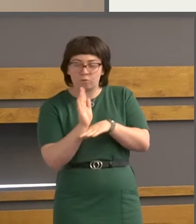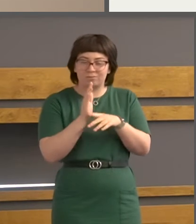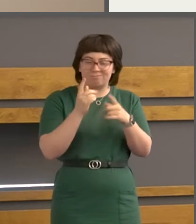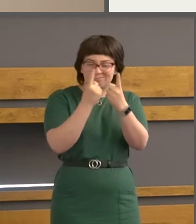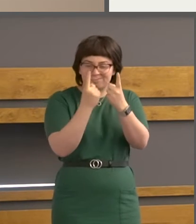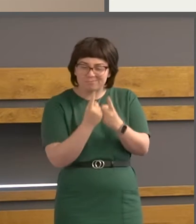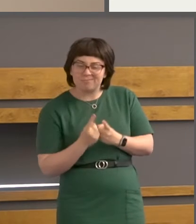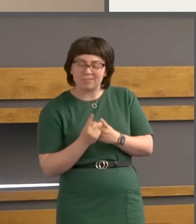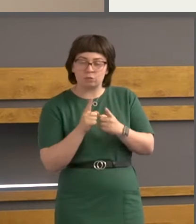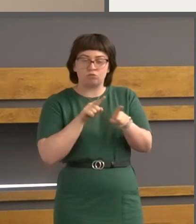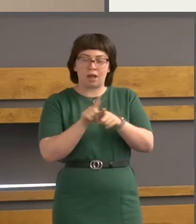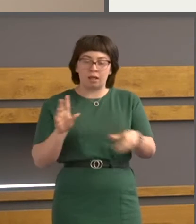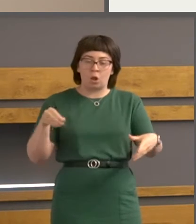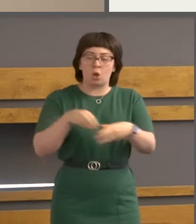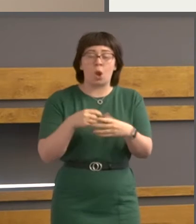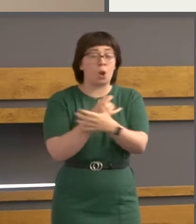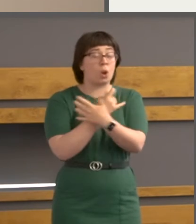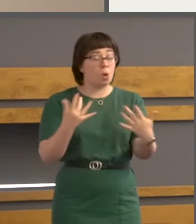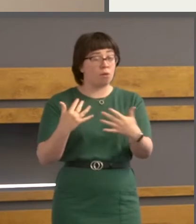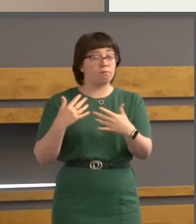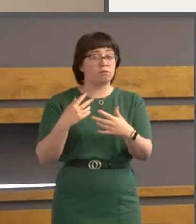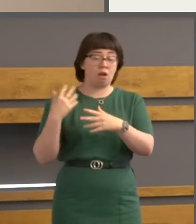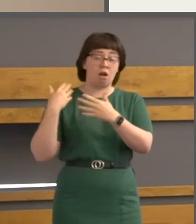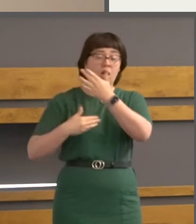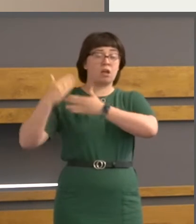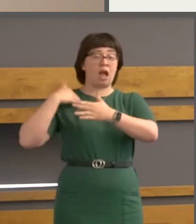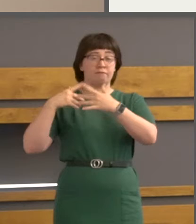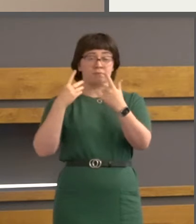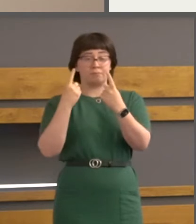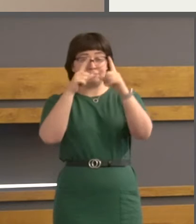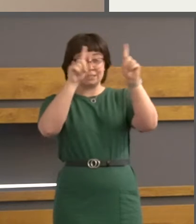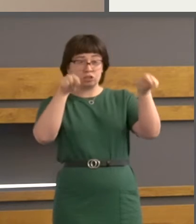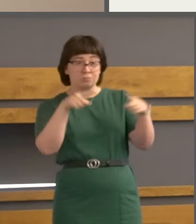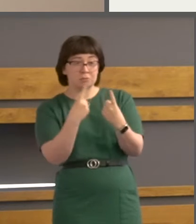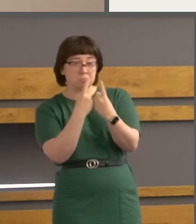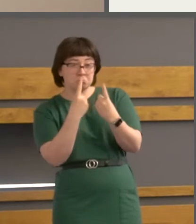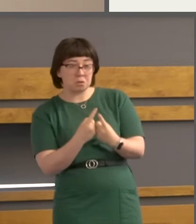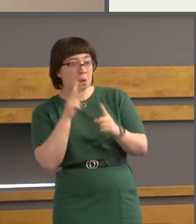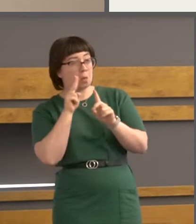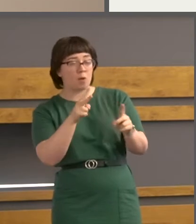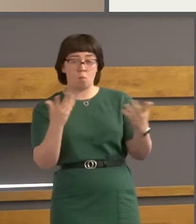that was incorporating a lot of the archival images that I was looking at at the University of Dundee.